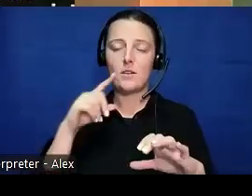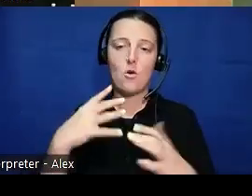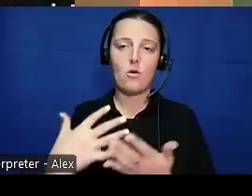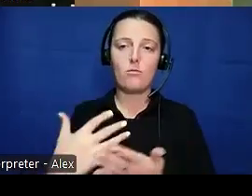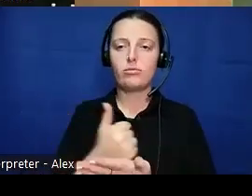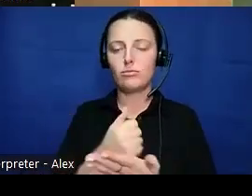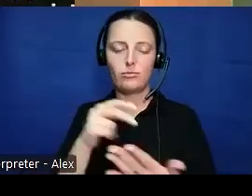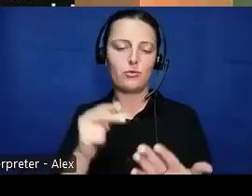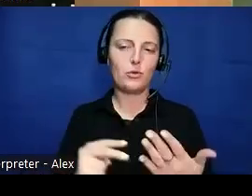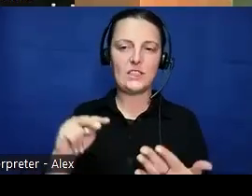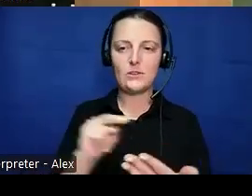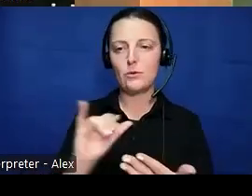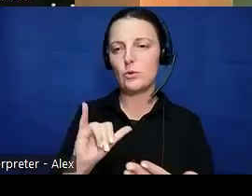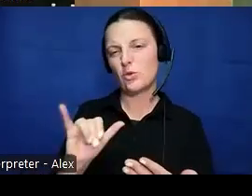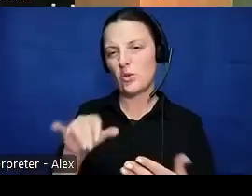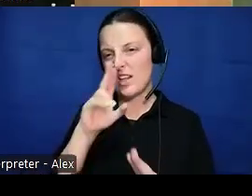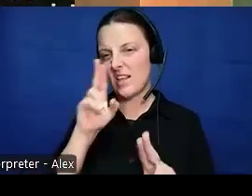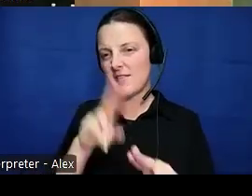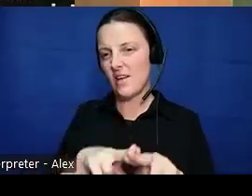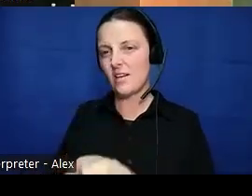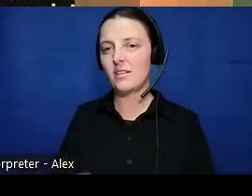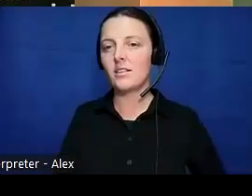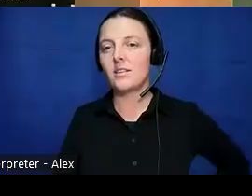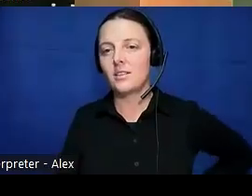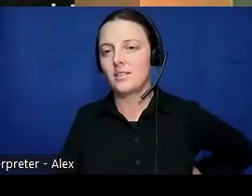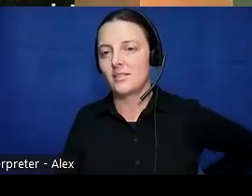Yes. You don't remember what you've done, right? It's like, you know,